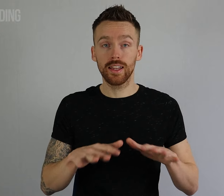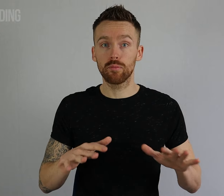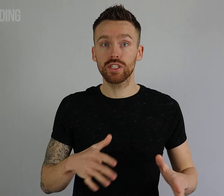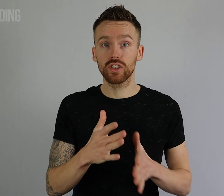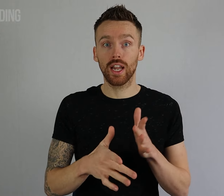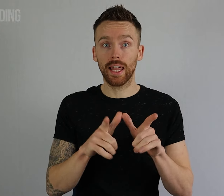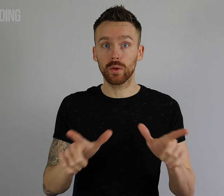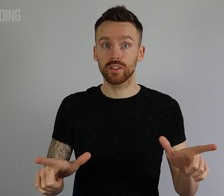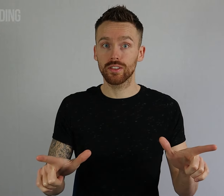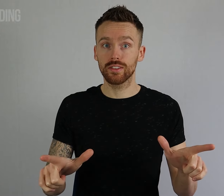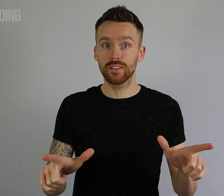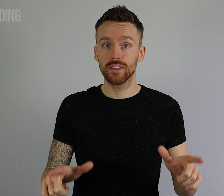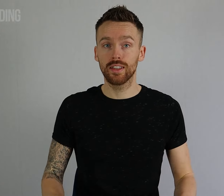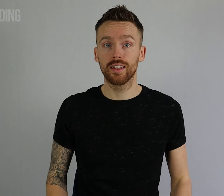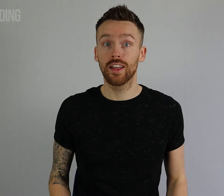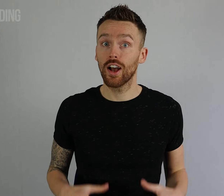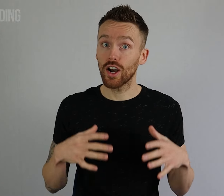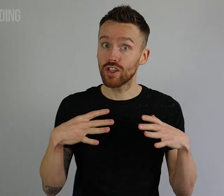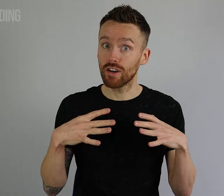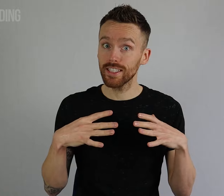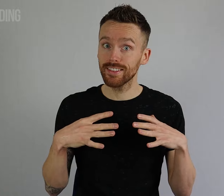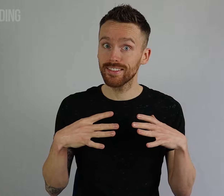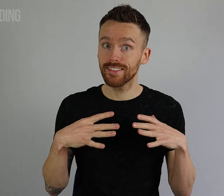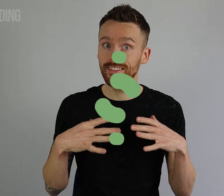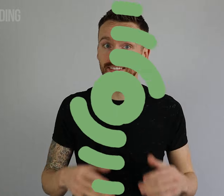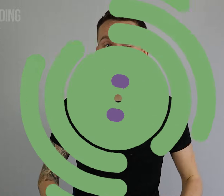in British Sign Language. Are you ready?